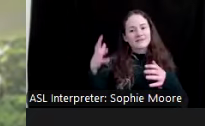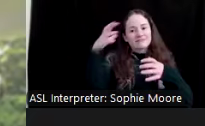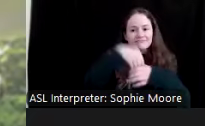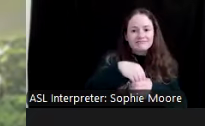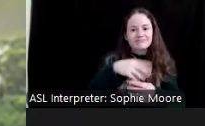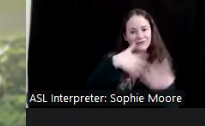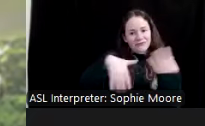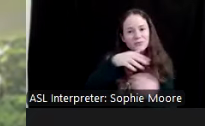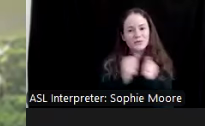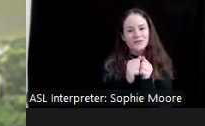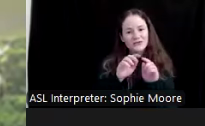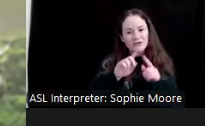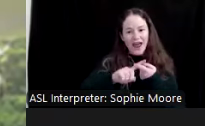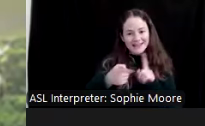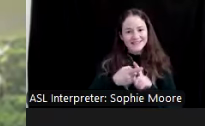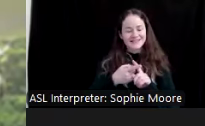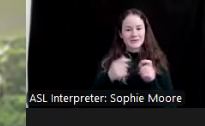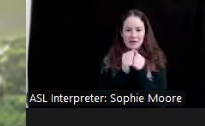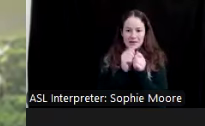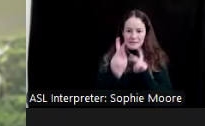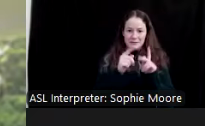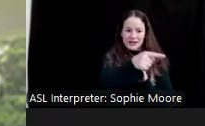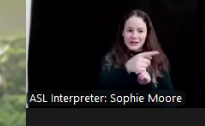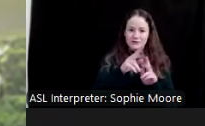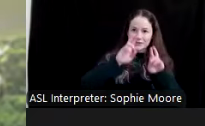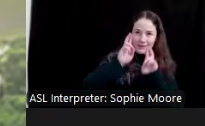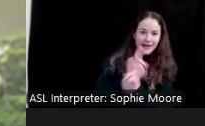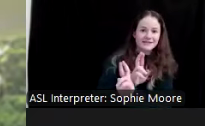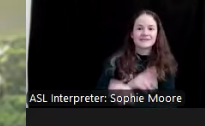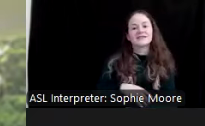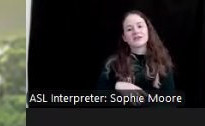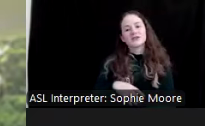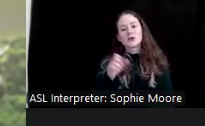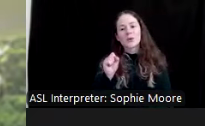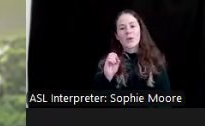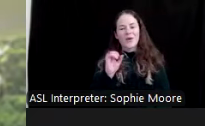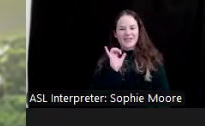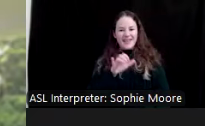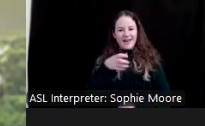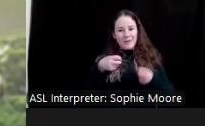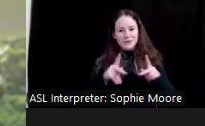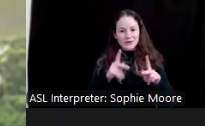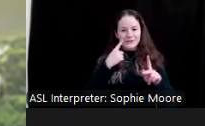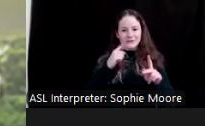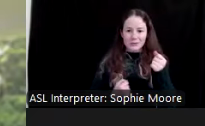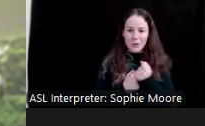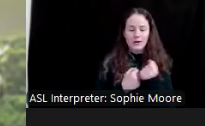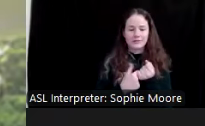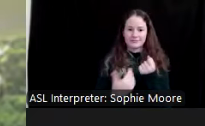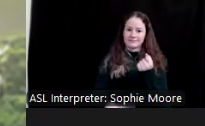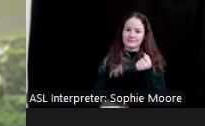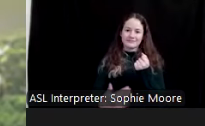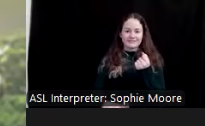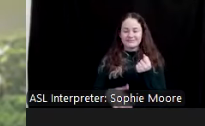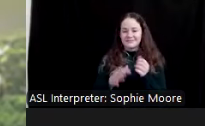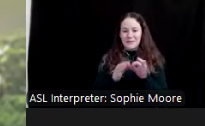people that he respects outside of the home. So having this um opportunity for support means the world to me as a mom.